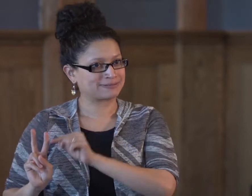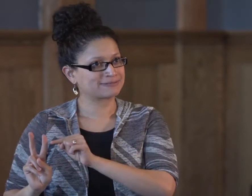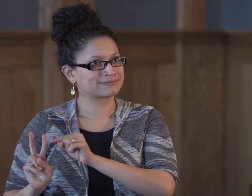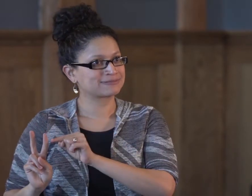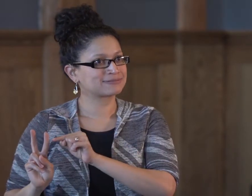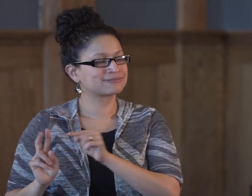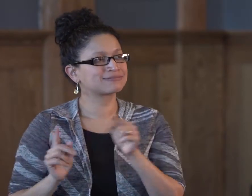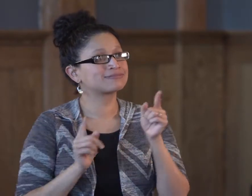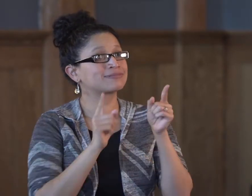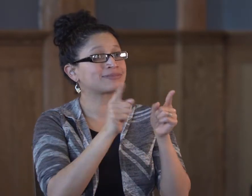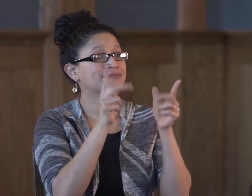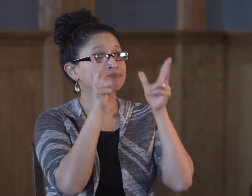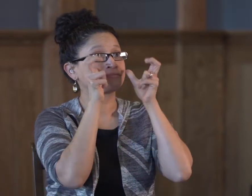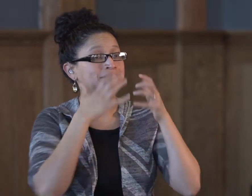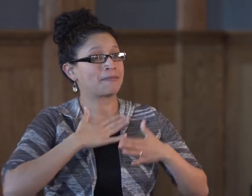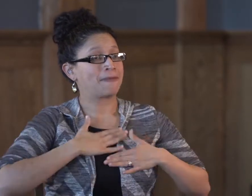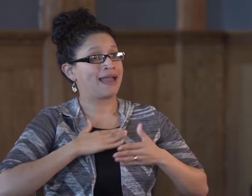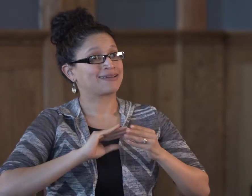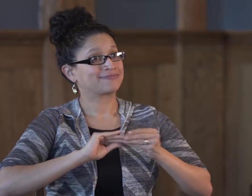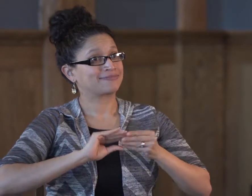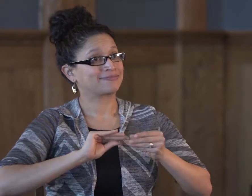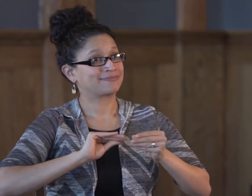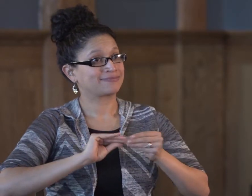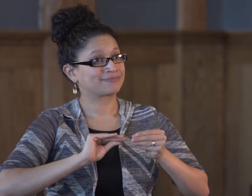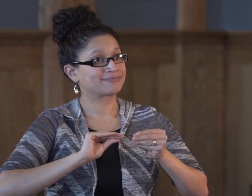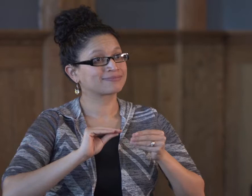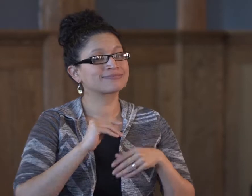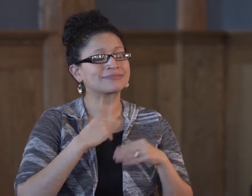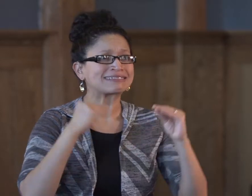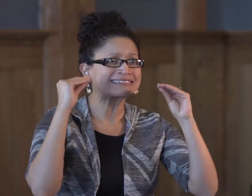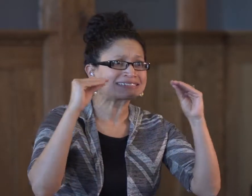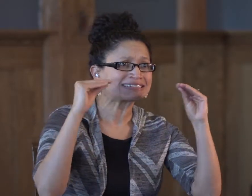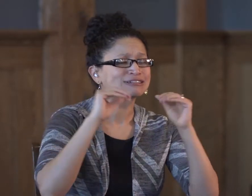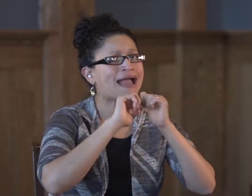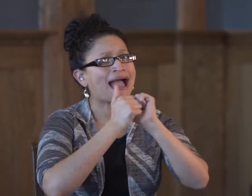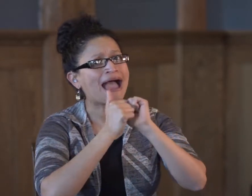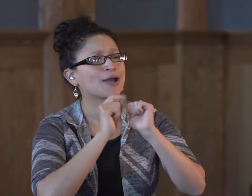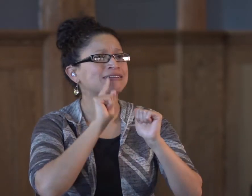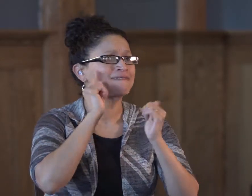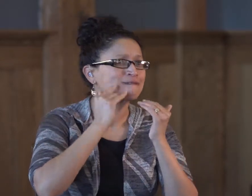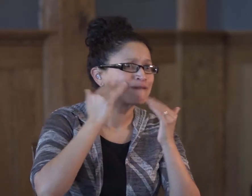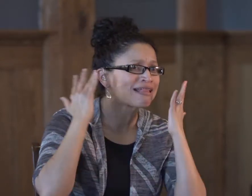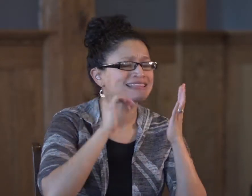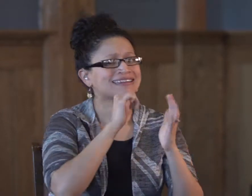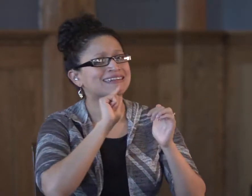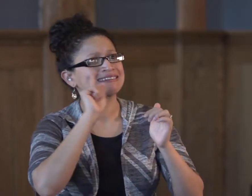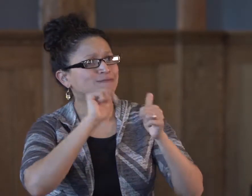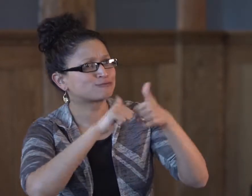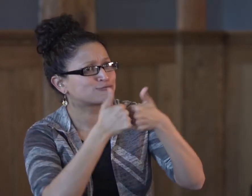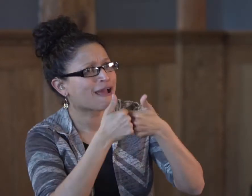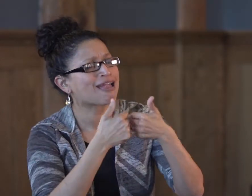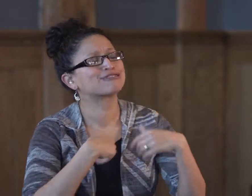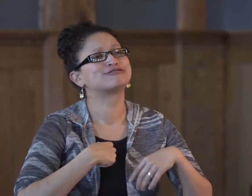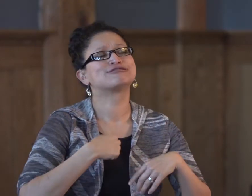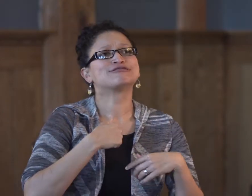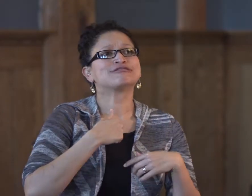community and Deaf victims. The members of the SART team are able to hear our story.